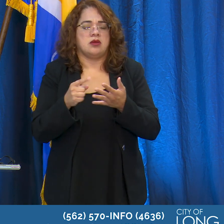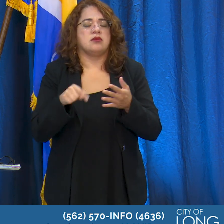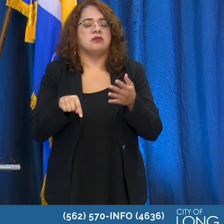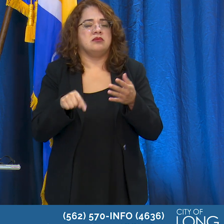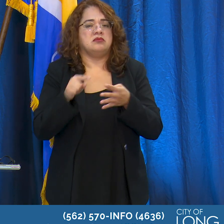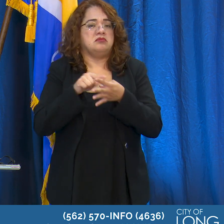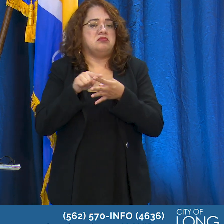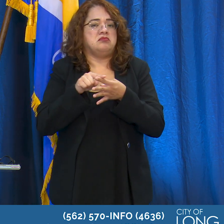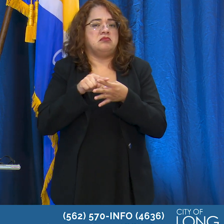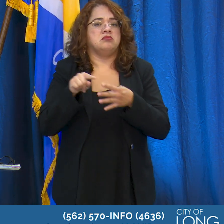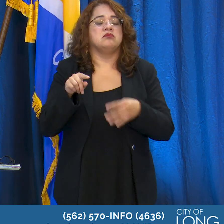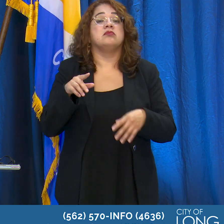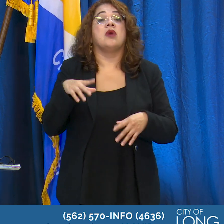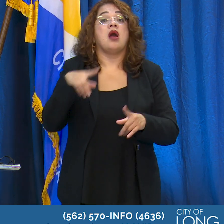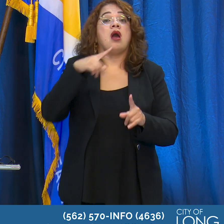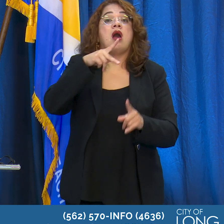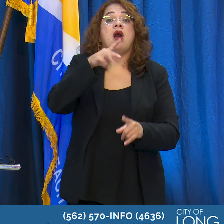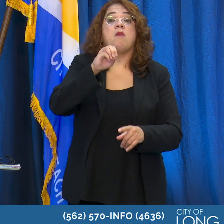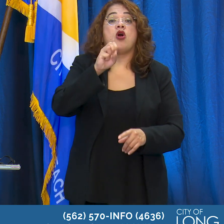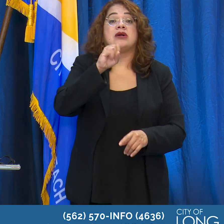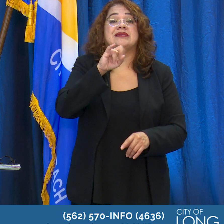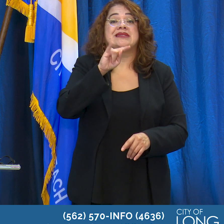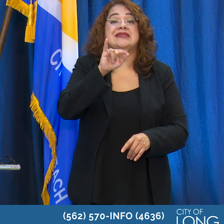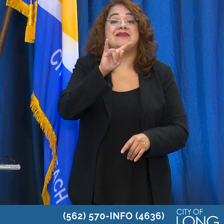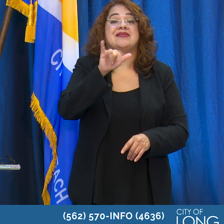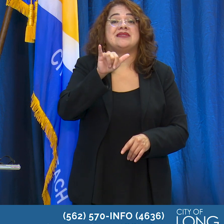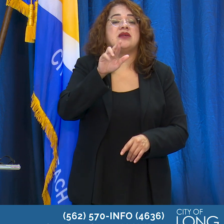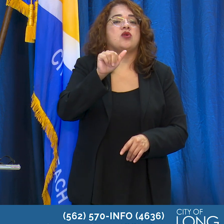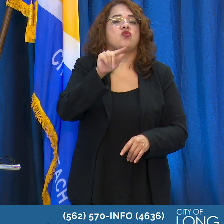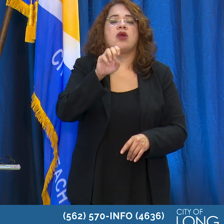we aren't reporting that right now because it's not accurate